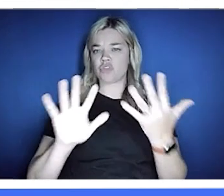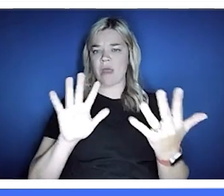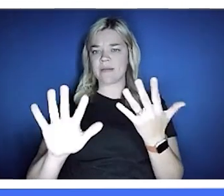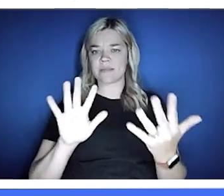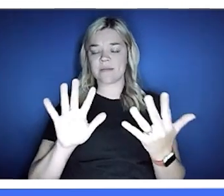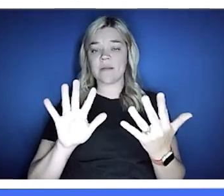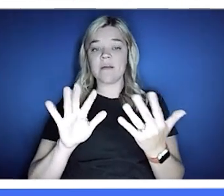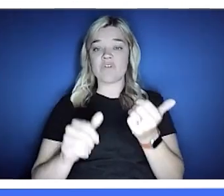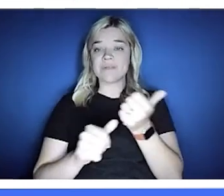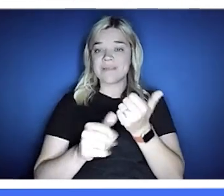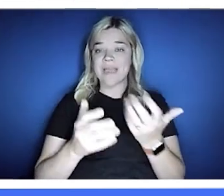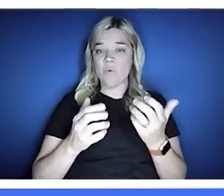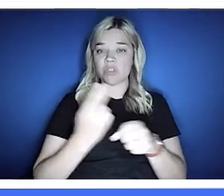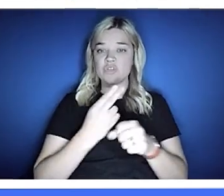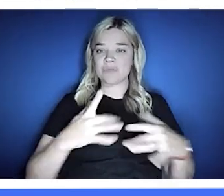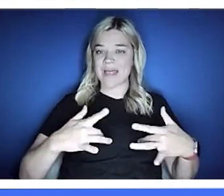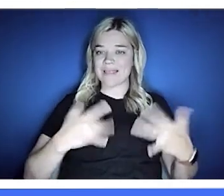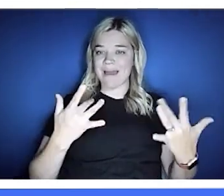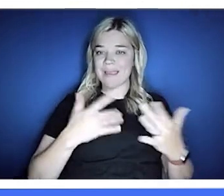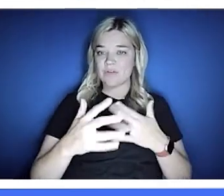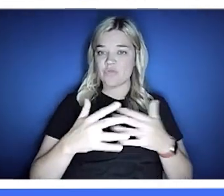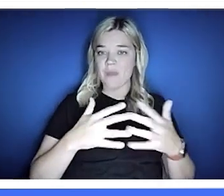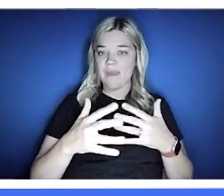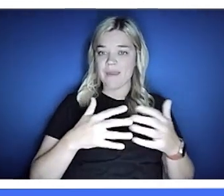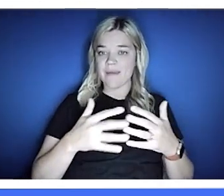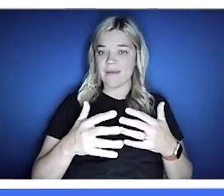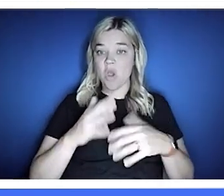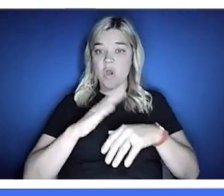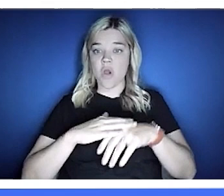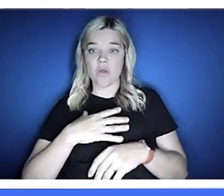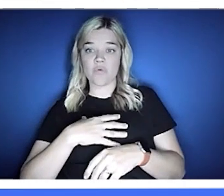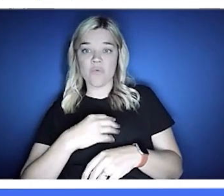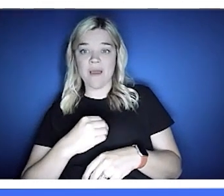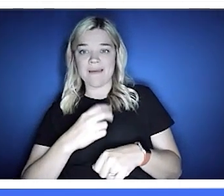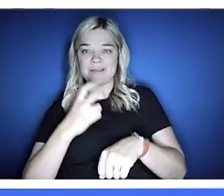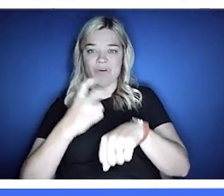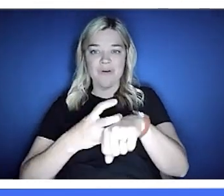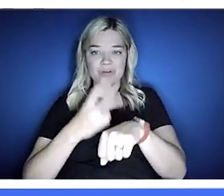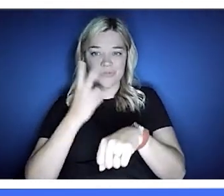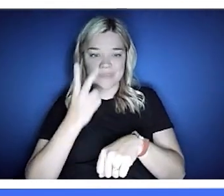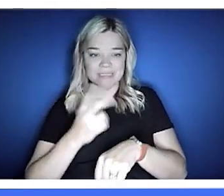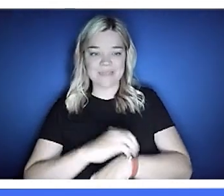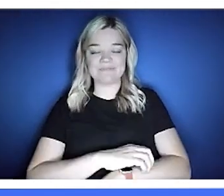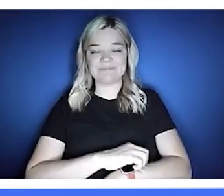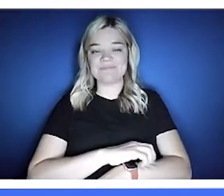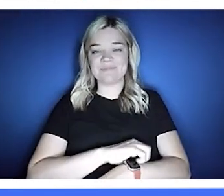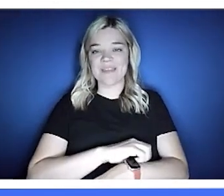they want to use a really light gray. And light gray on white is really hard to see. So just making sure that we're using,